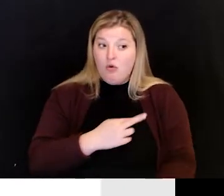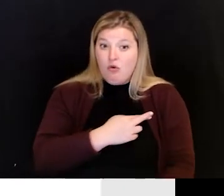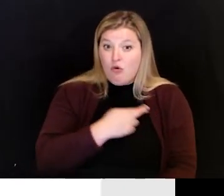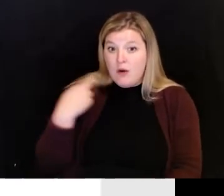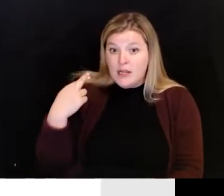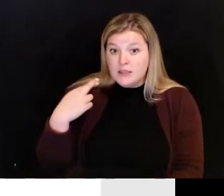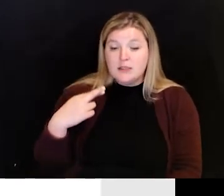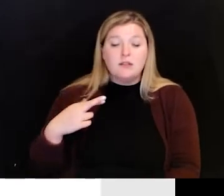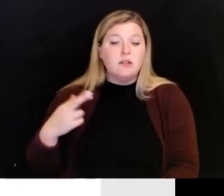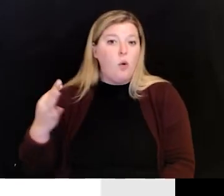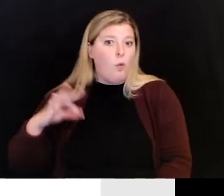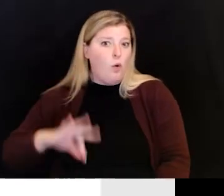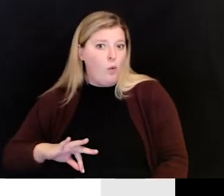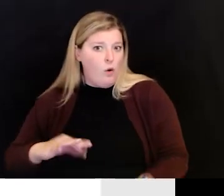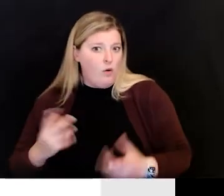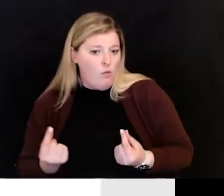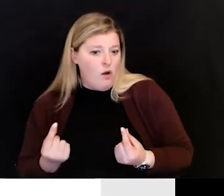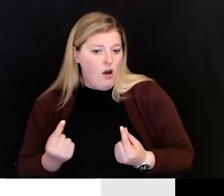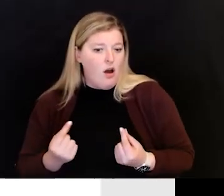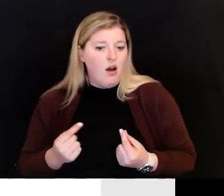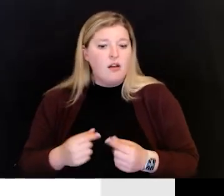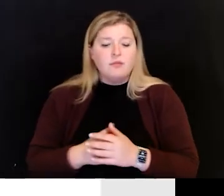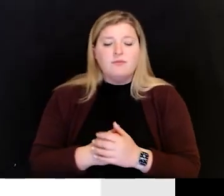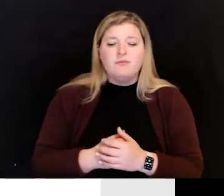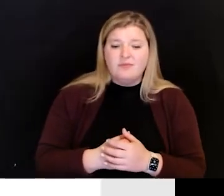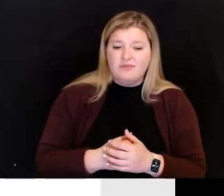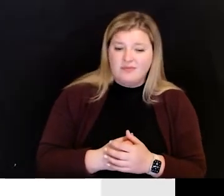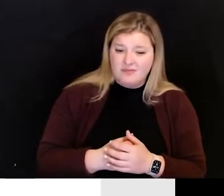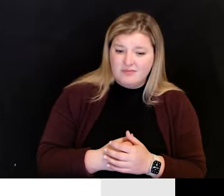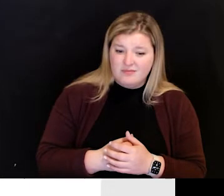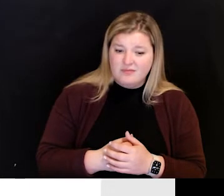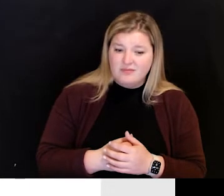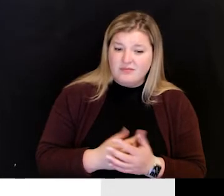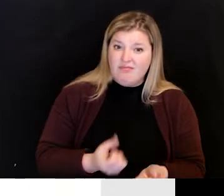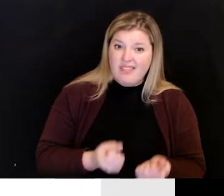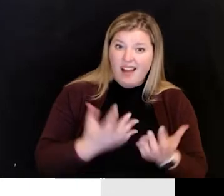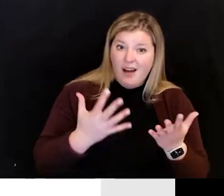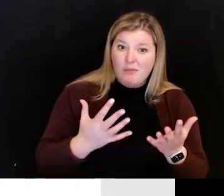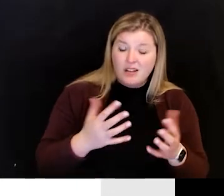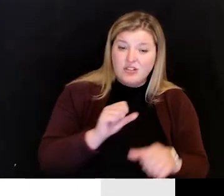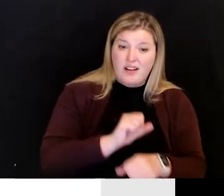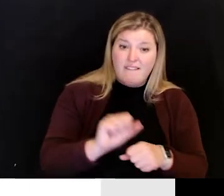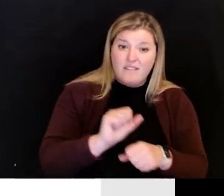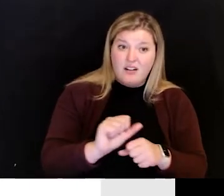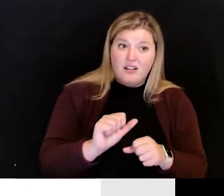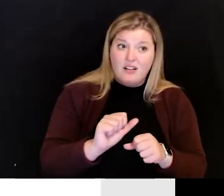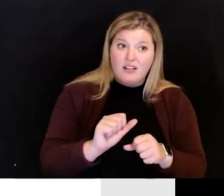How much effort was worth putting into a feature to make sure that it was accessible?